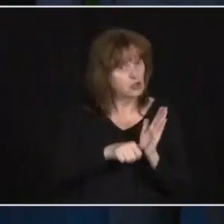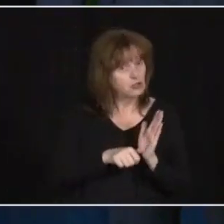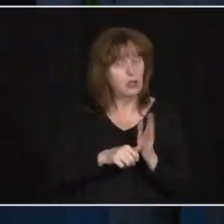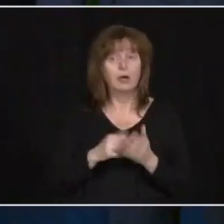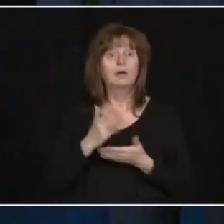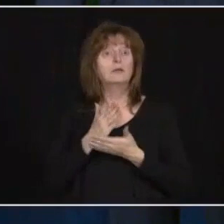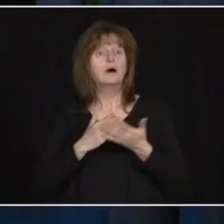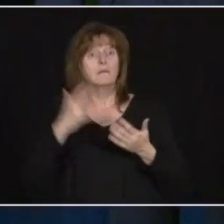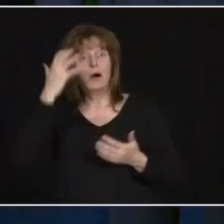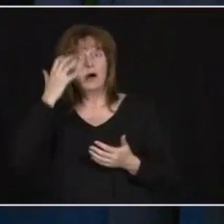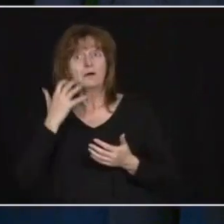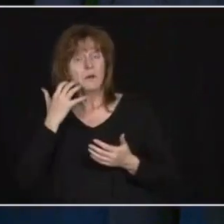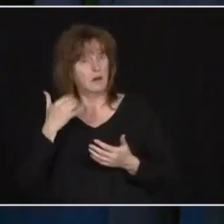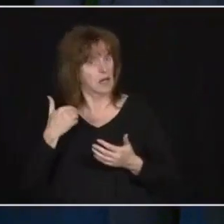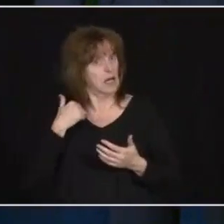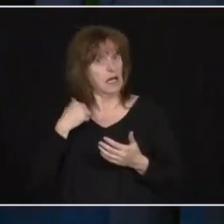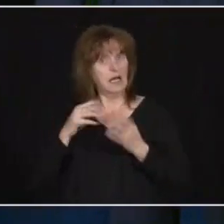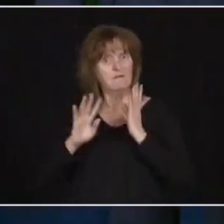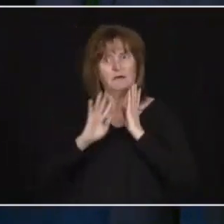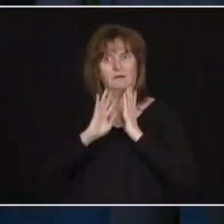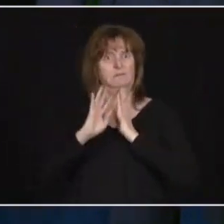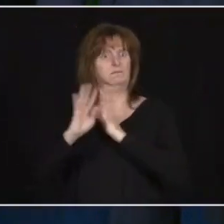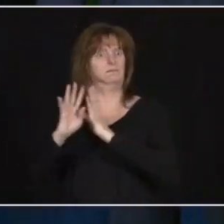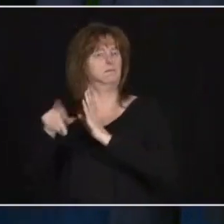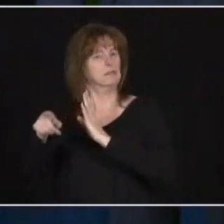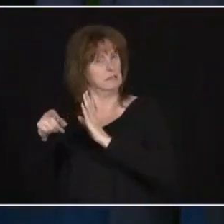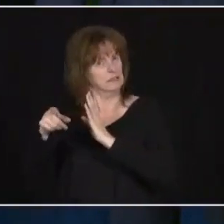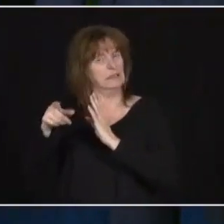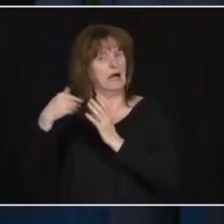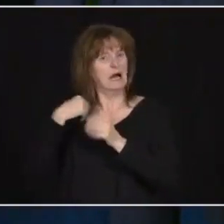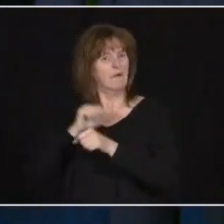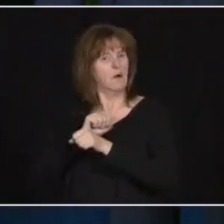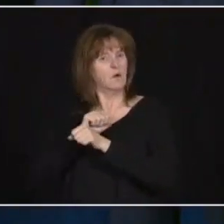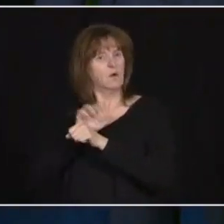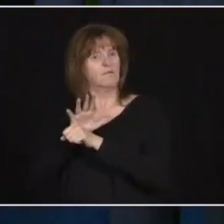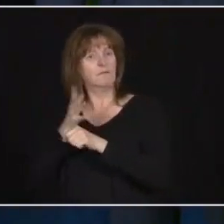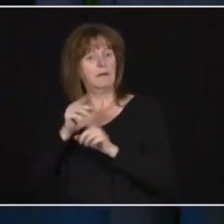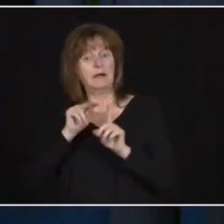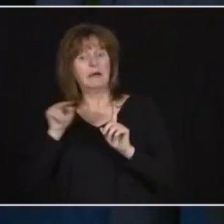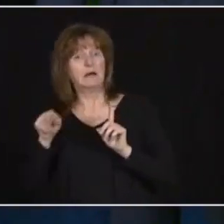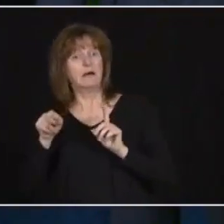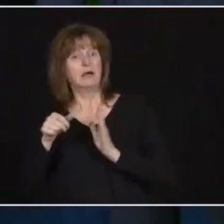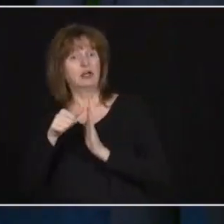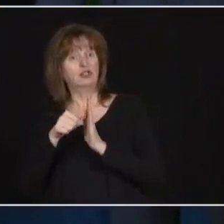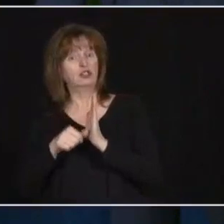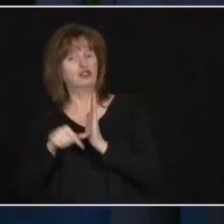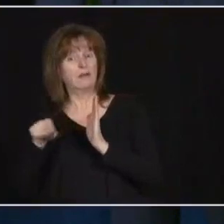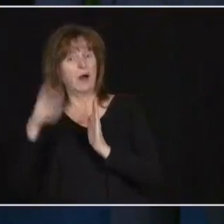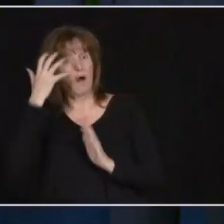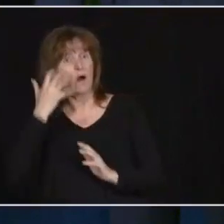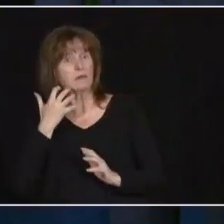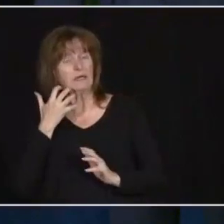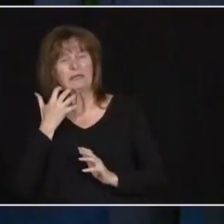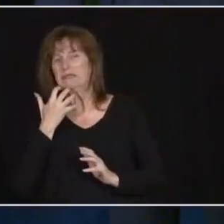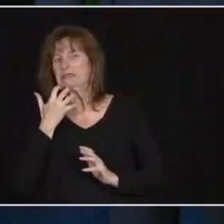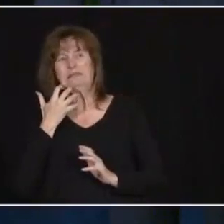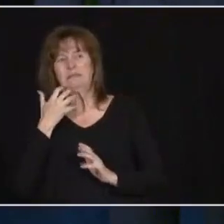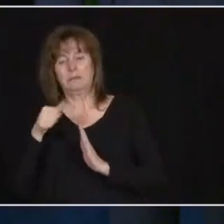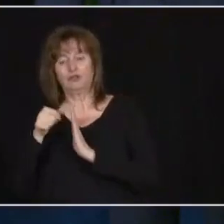that have a high number of COVID-19 patients. As we start doing elective surgeries, we may need to redeploy some of the